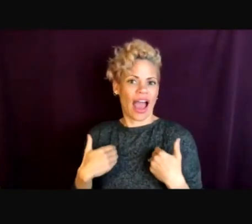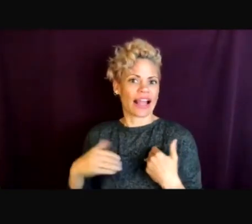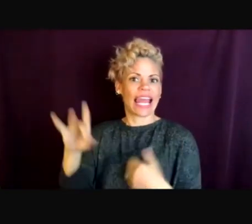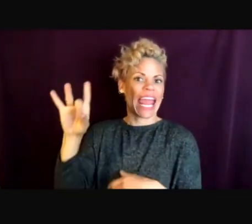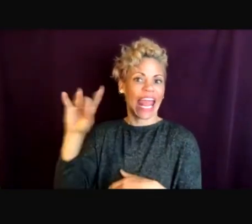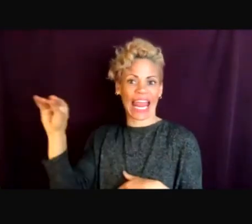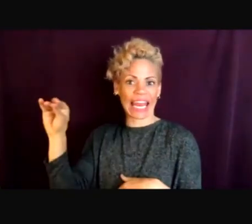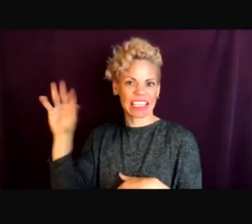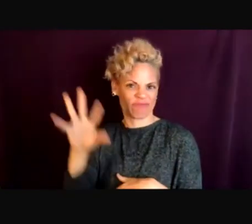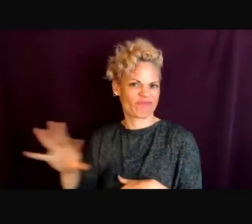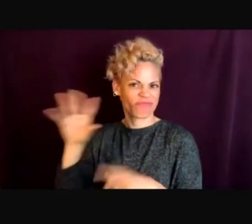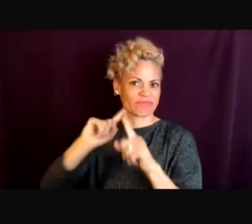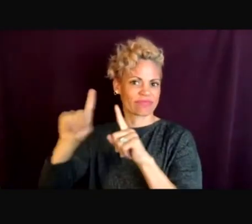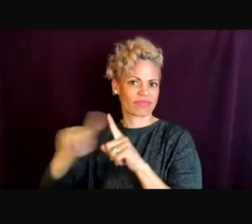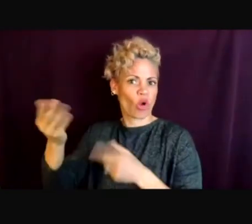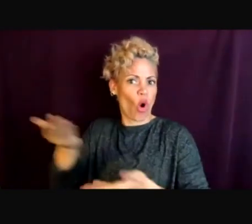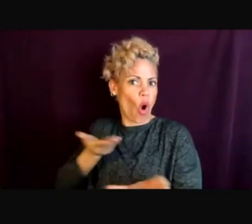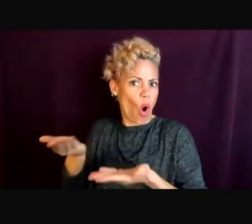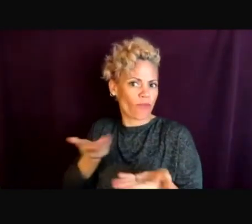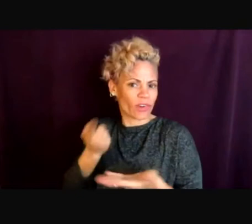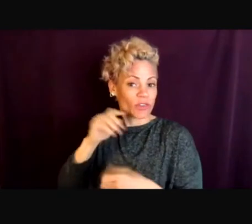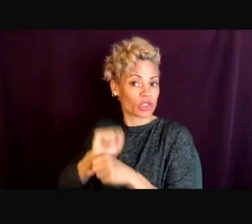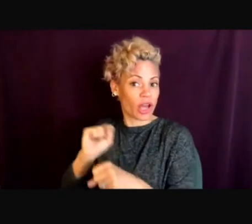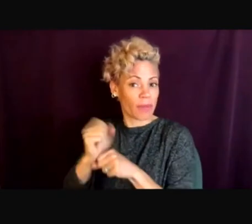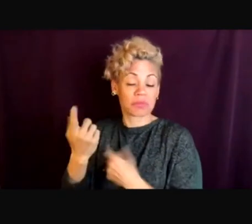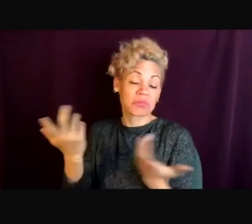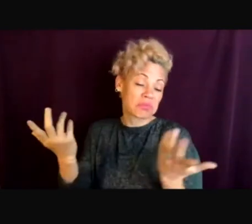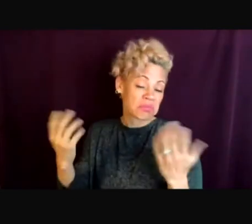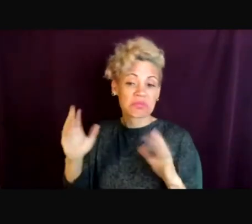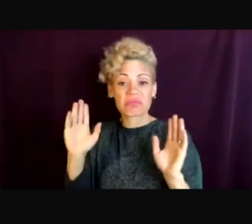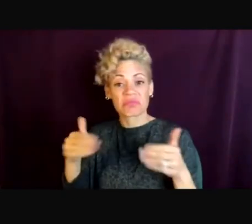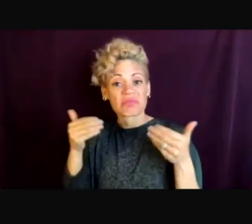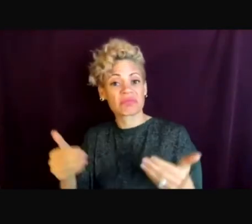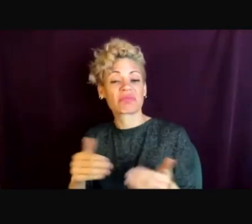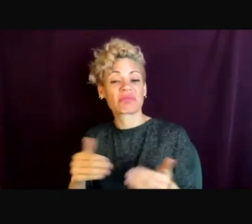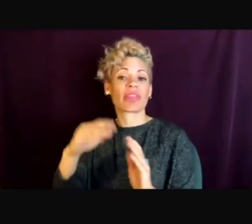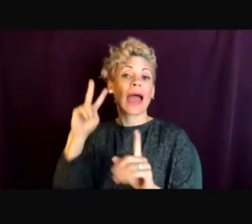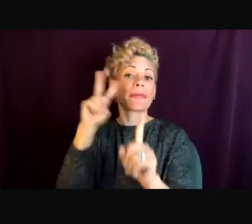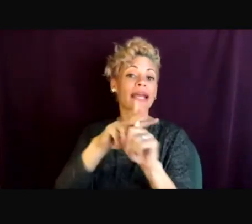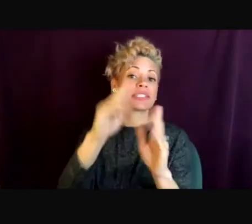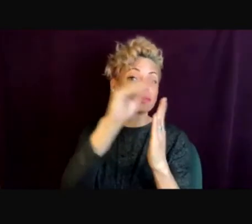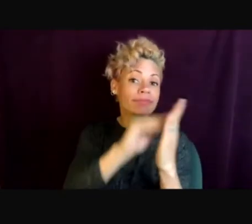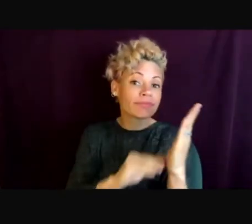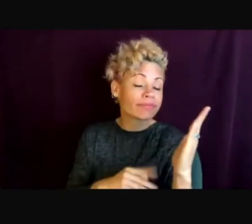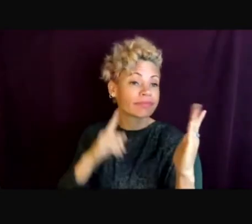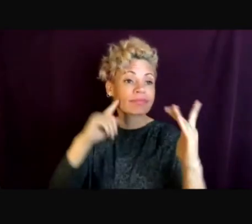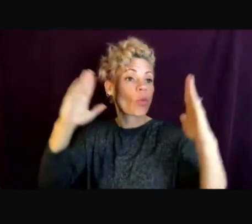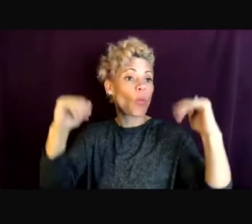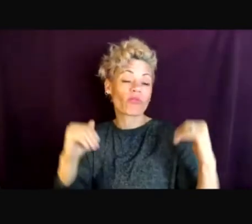So I would go to fill out the application and hopefully get an interview.